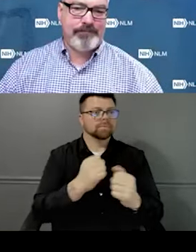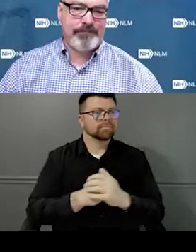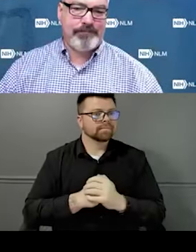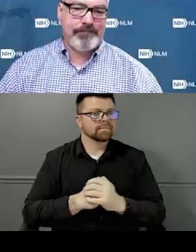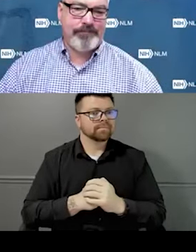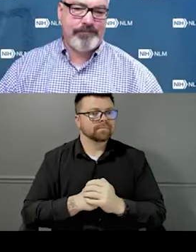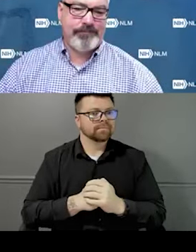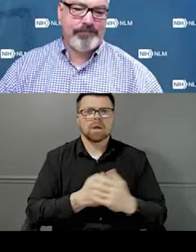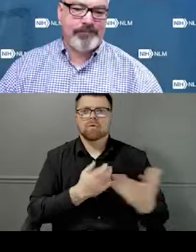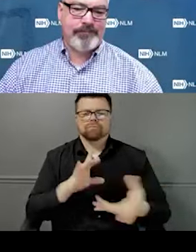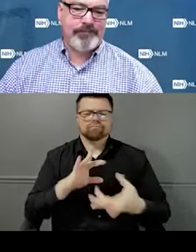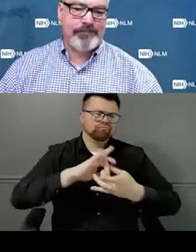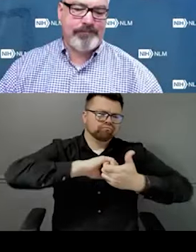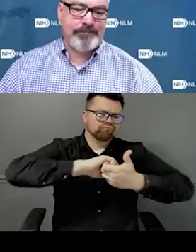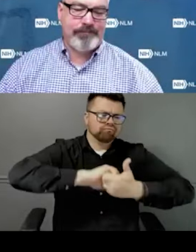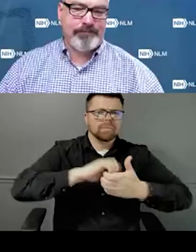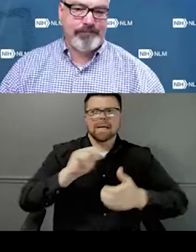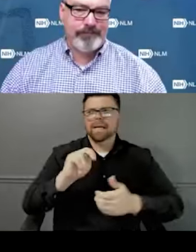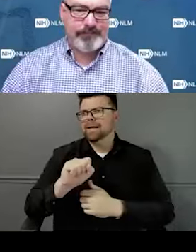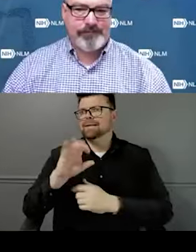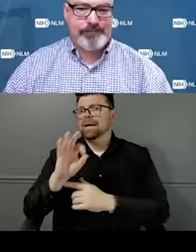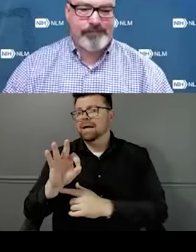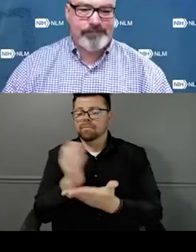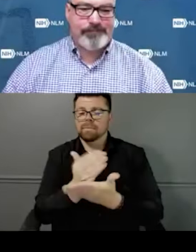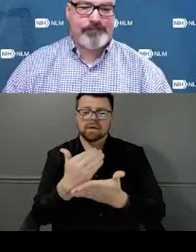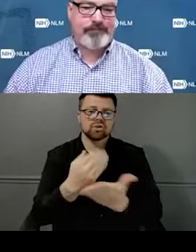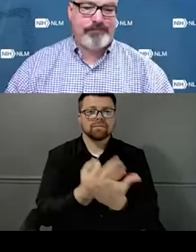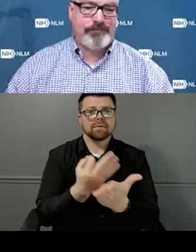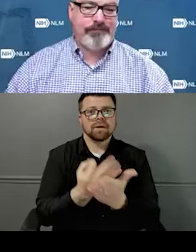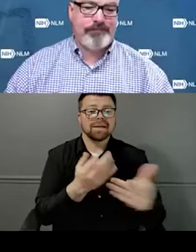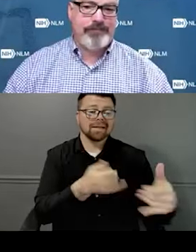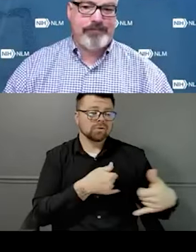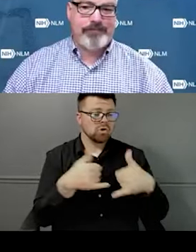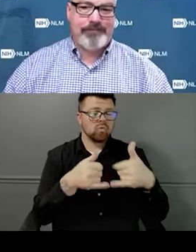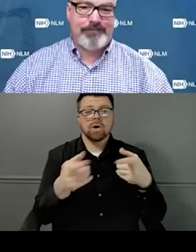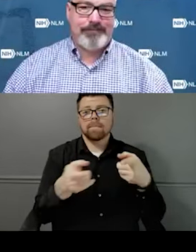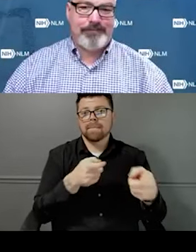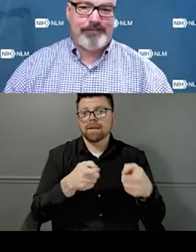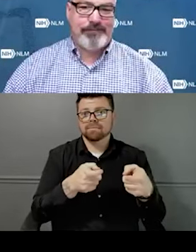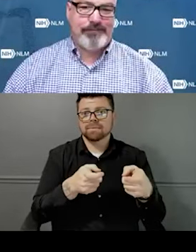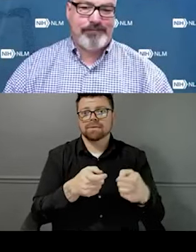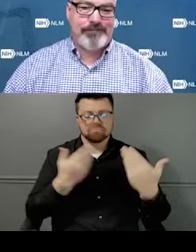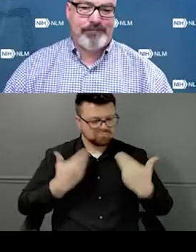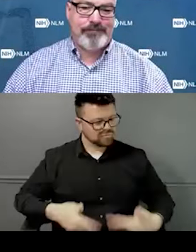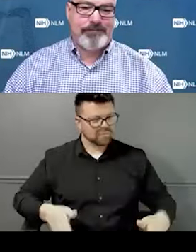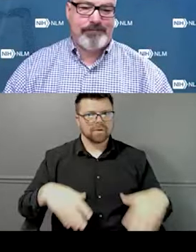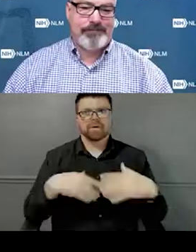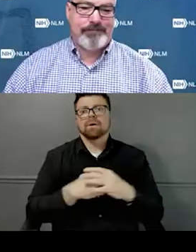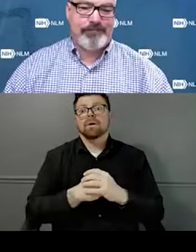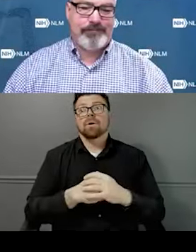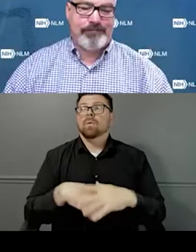NSF Office of Budget Finance and Award Management, and I am severely beaten in terms of